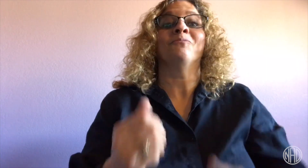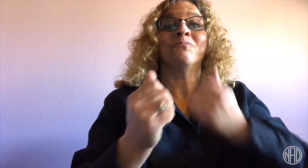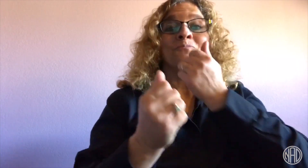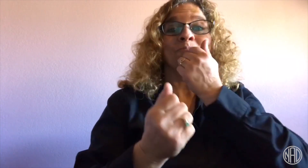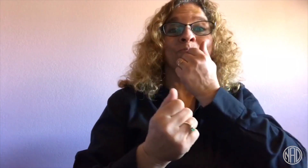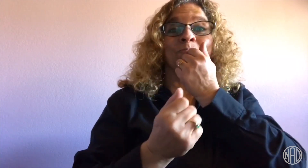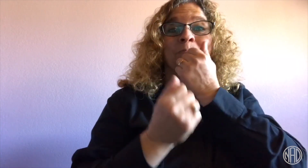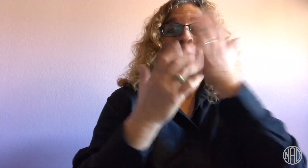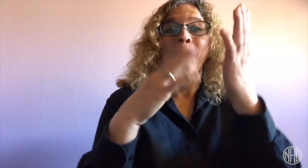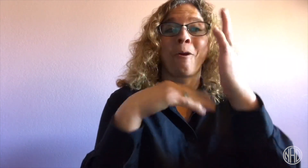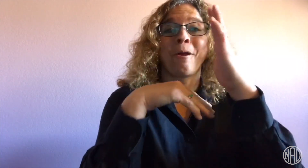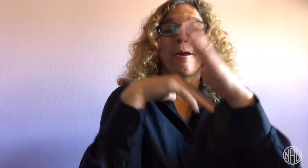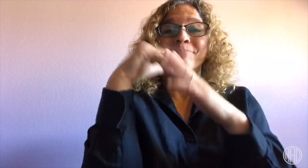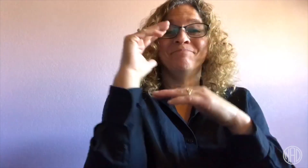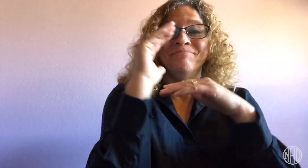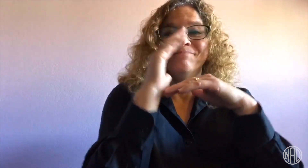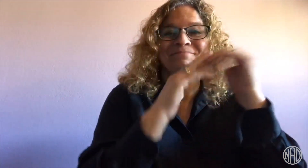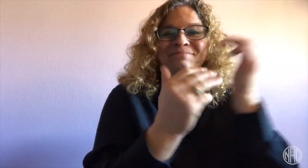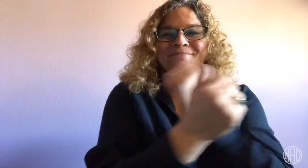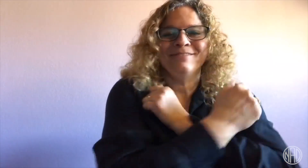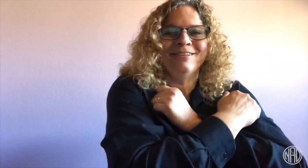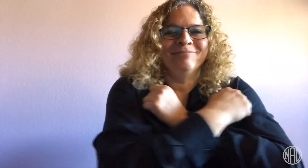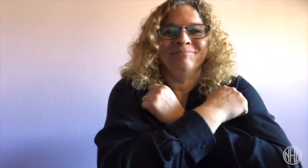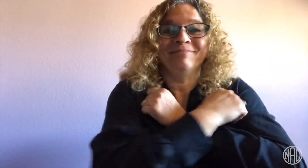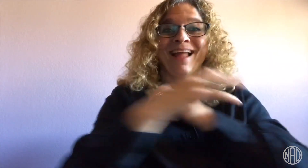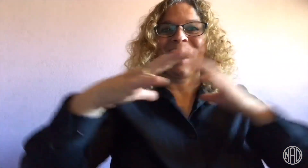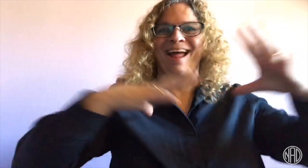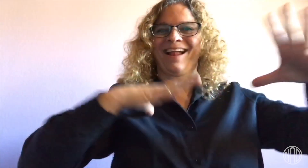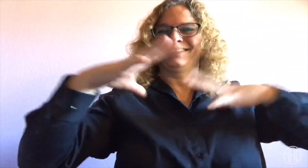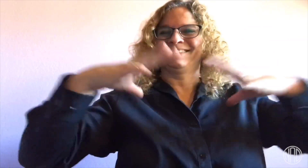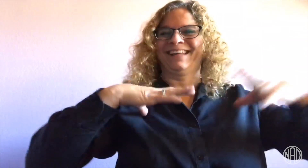Enjoy the warm and cozy holidays!